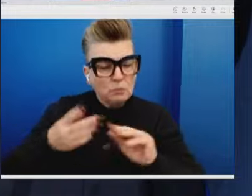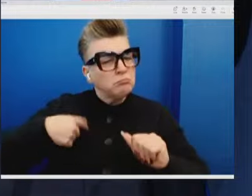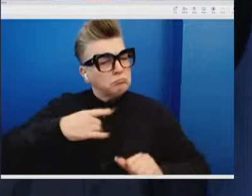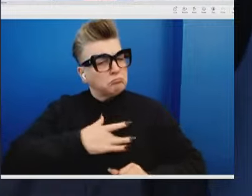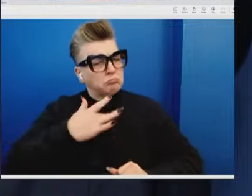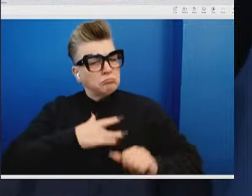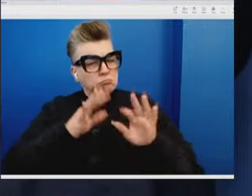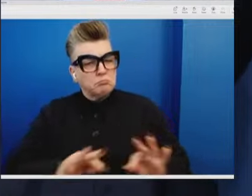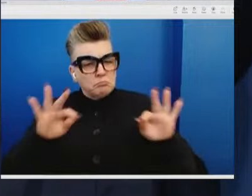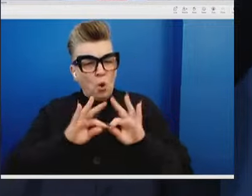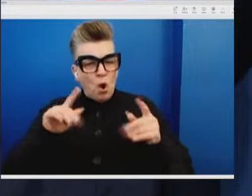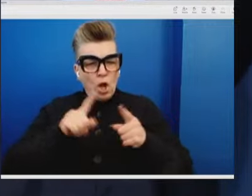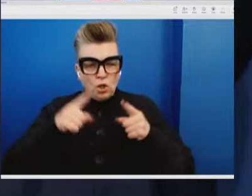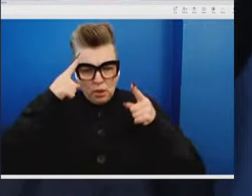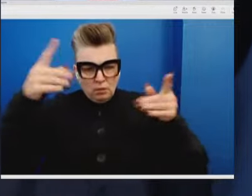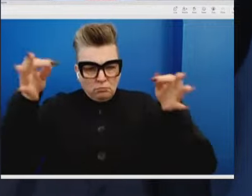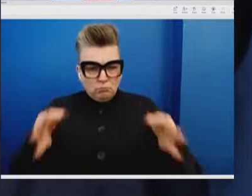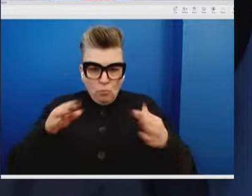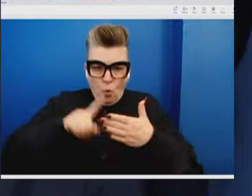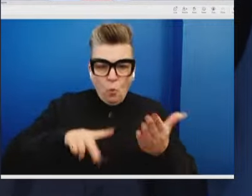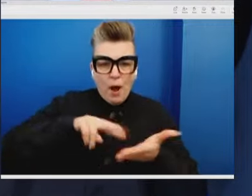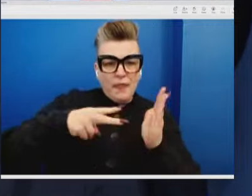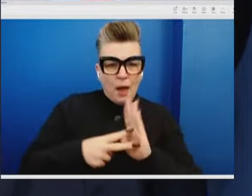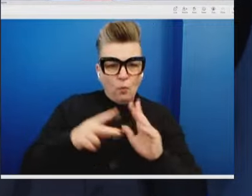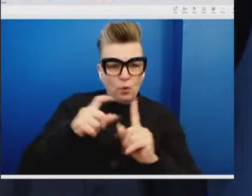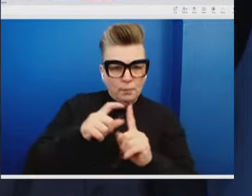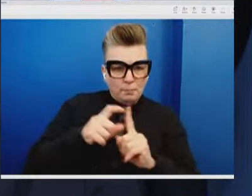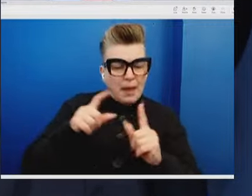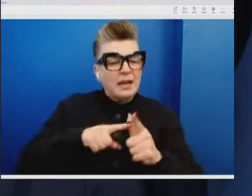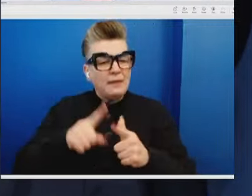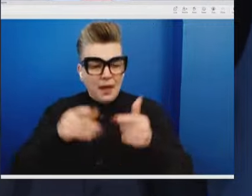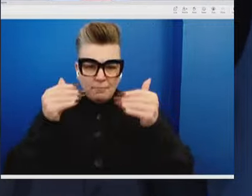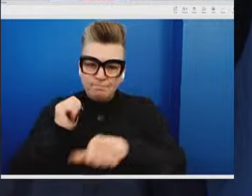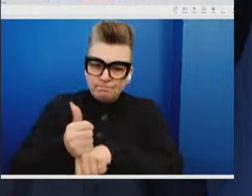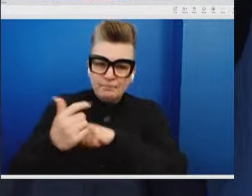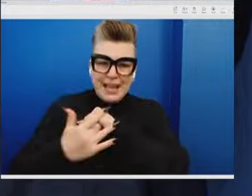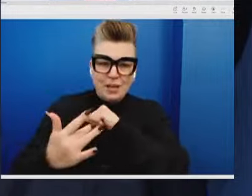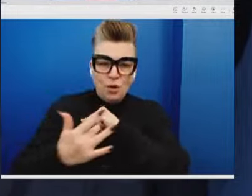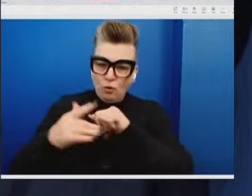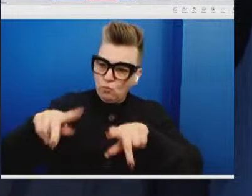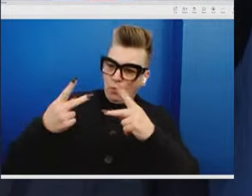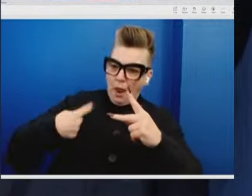word really meant and then put technology in place that would allow us to be sure that these